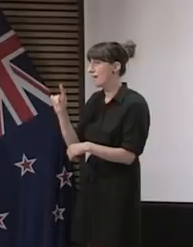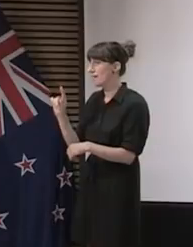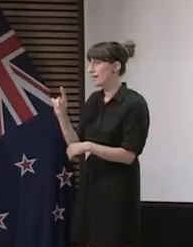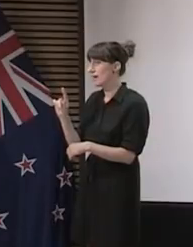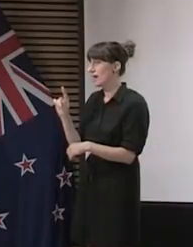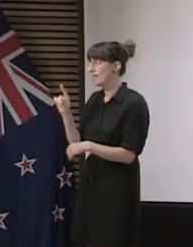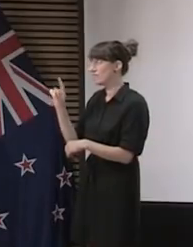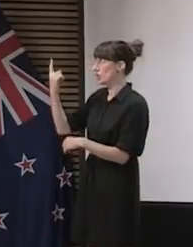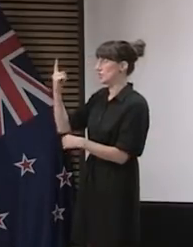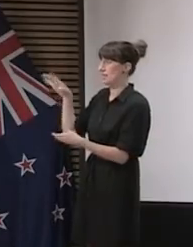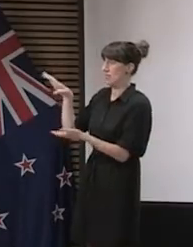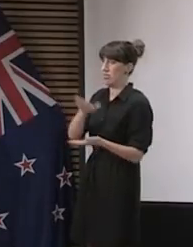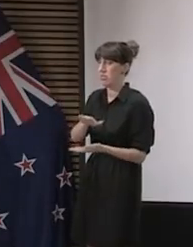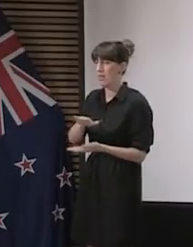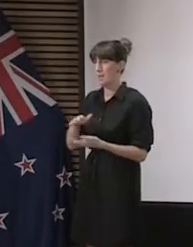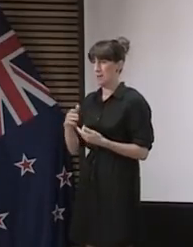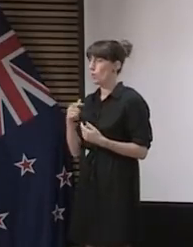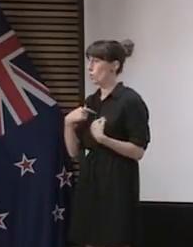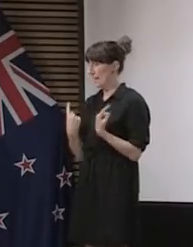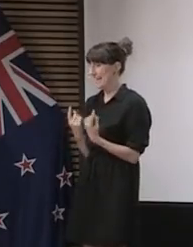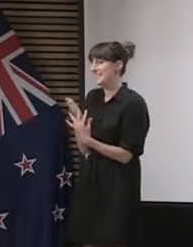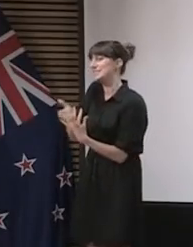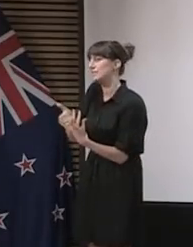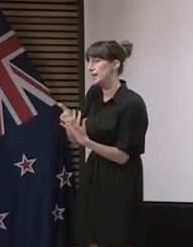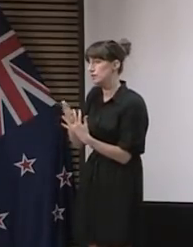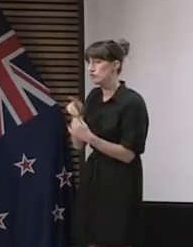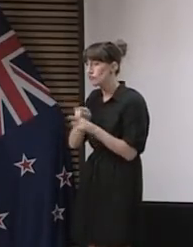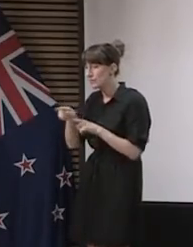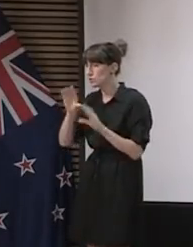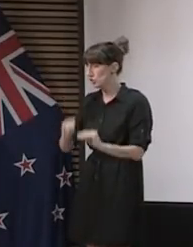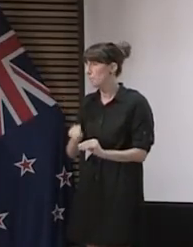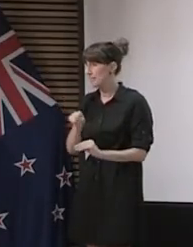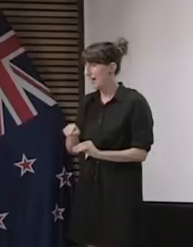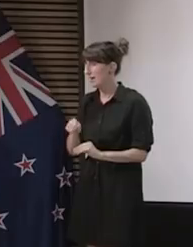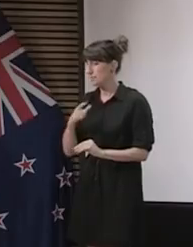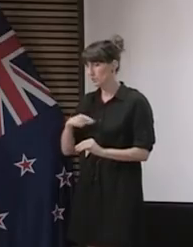couldbe vaccinated. Yes, what I canconfirm is we will be managingall aspects of COVID-19vaccine from the centre.